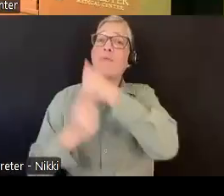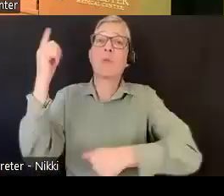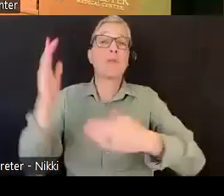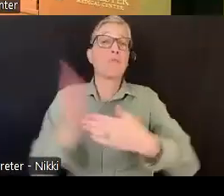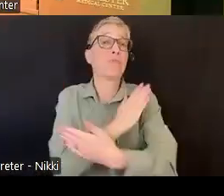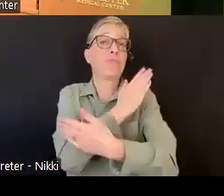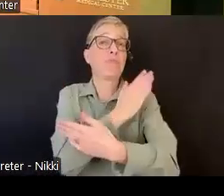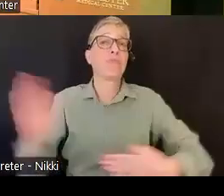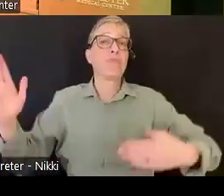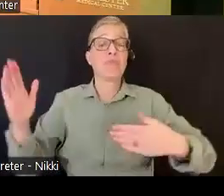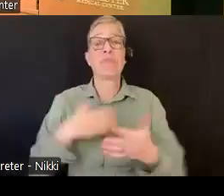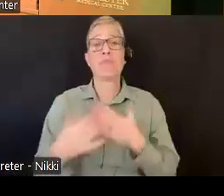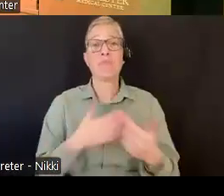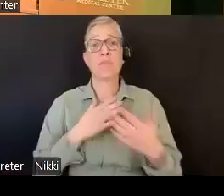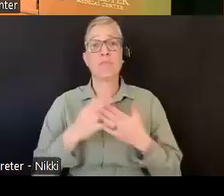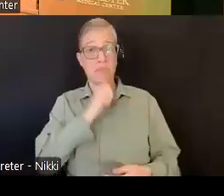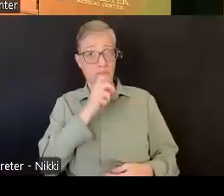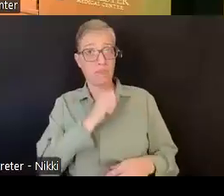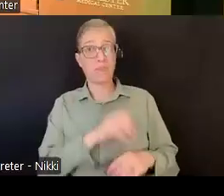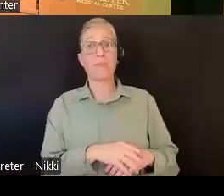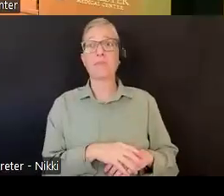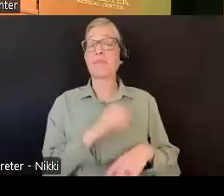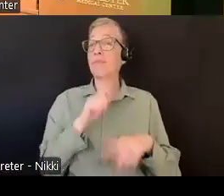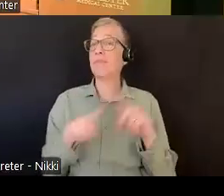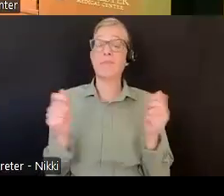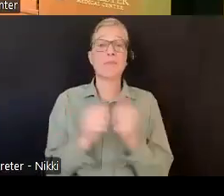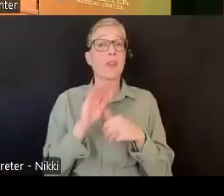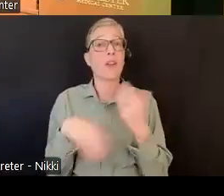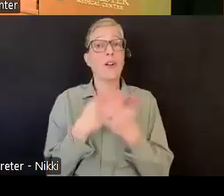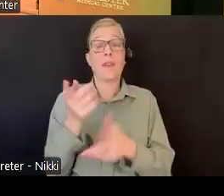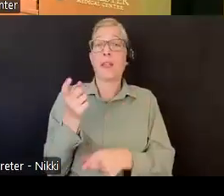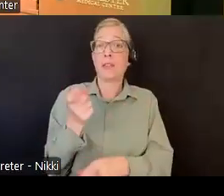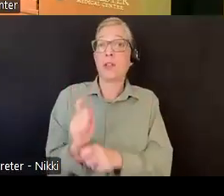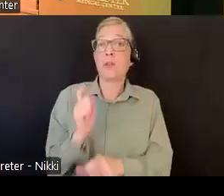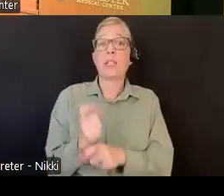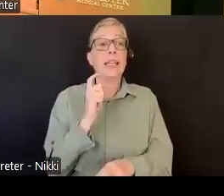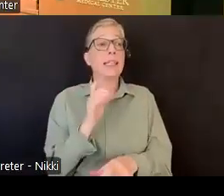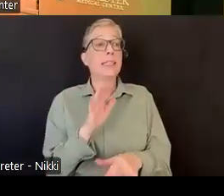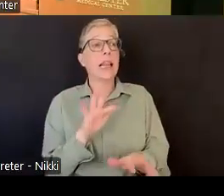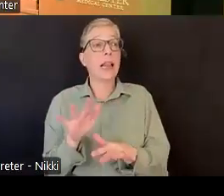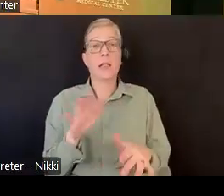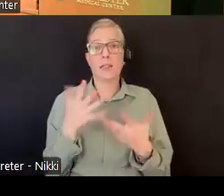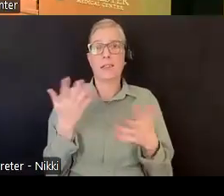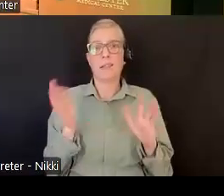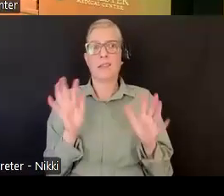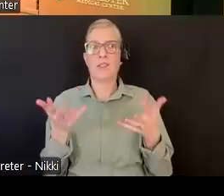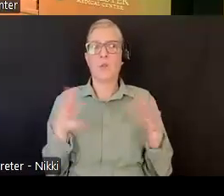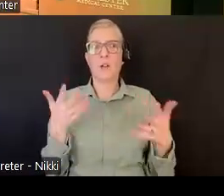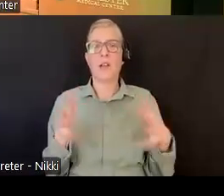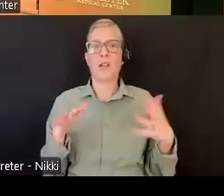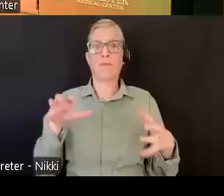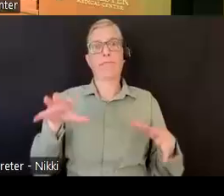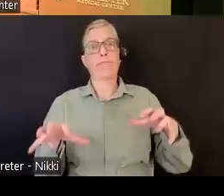weirdly again we're all you're joking like in this sort of zombie world where we're not connecting